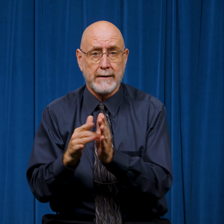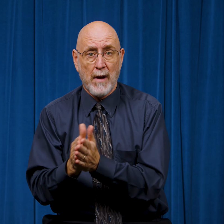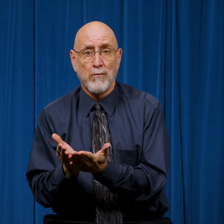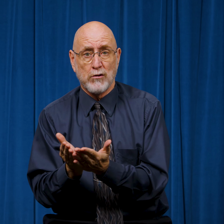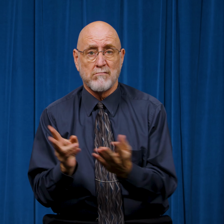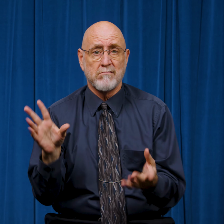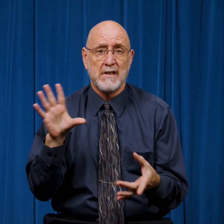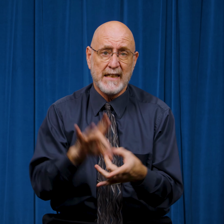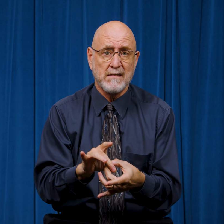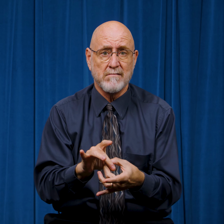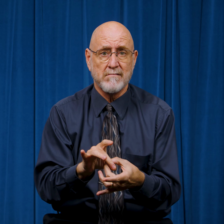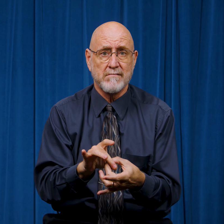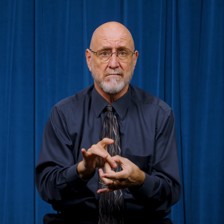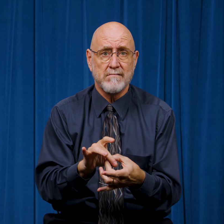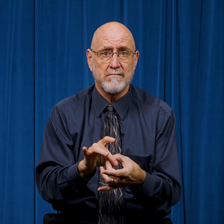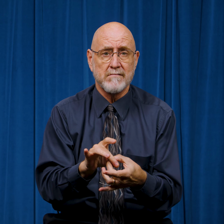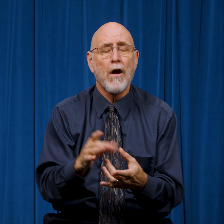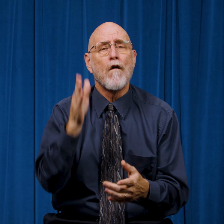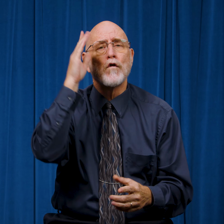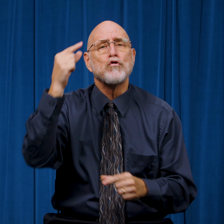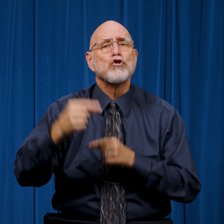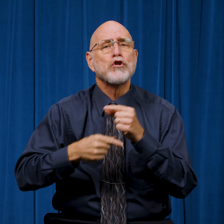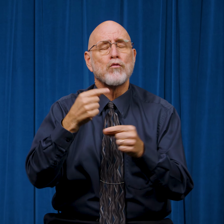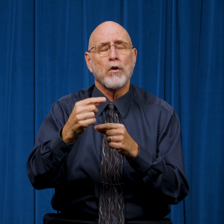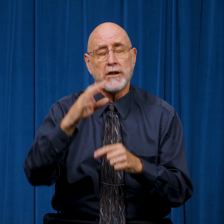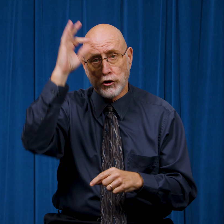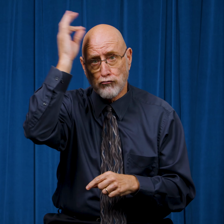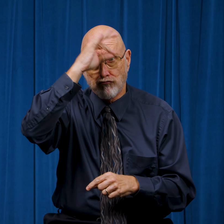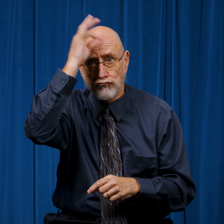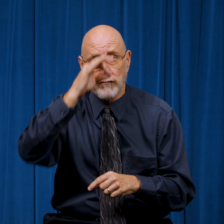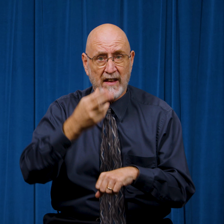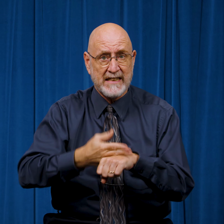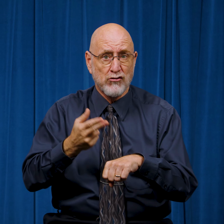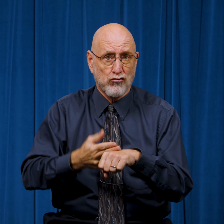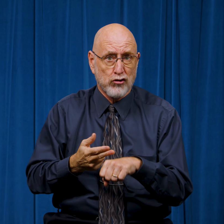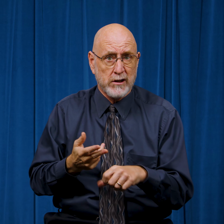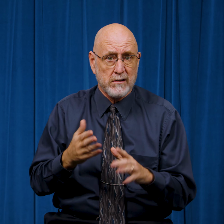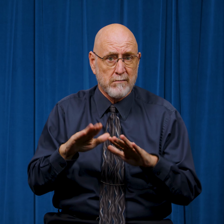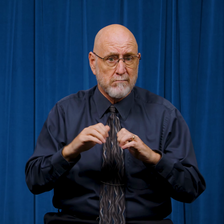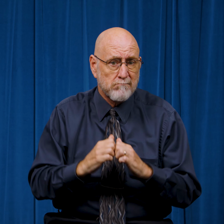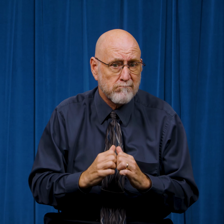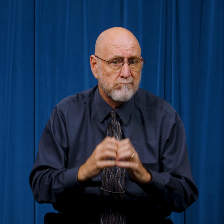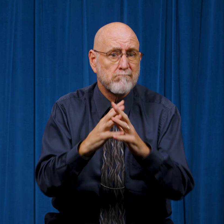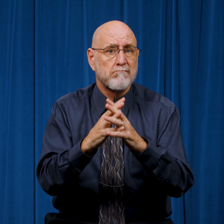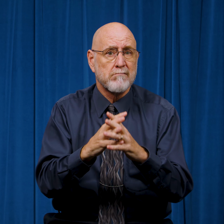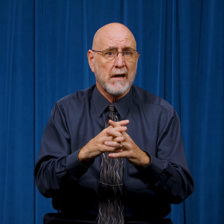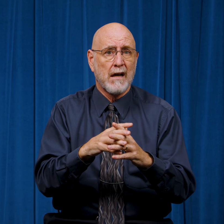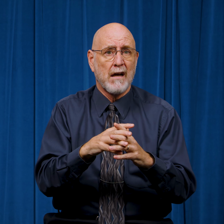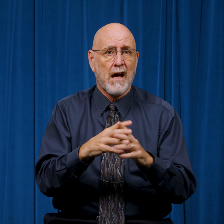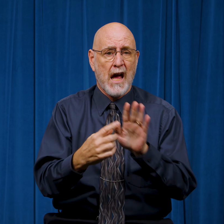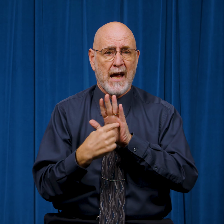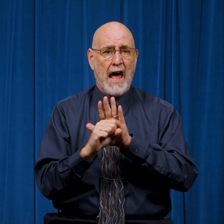While future generations may not know its history, how it became an icon of liberty and freedom